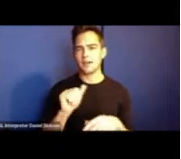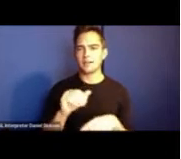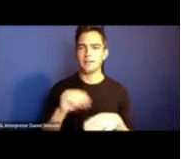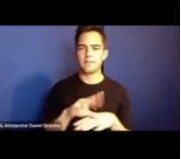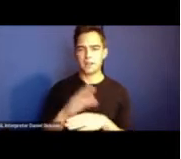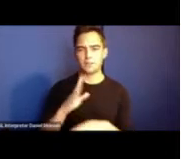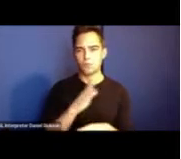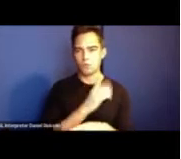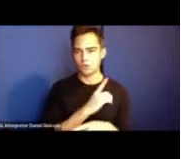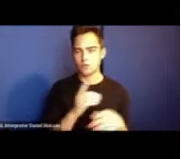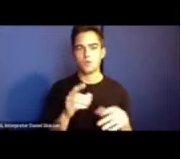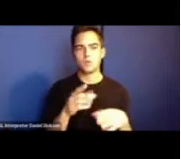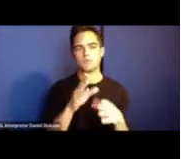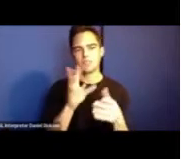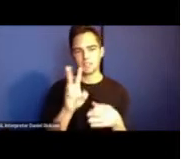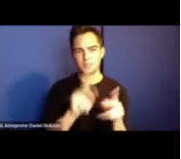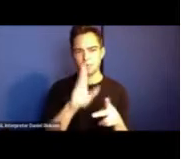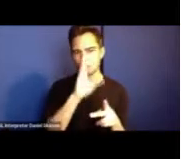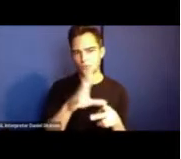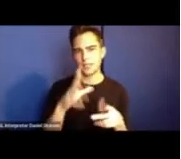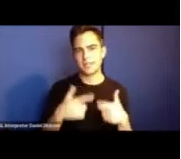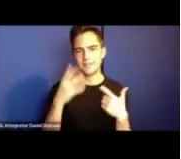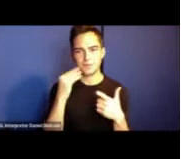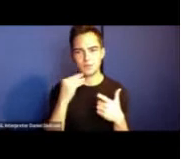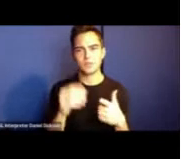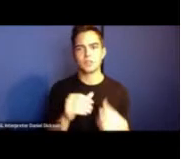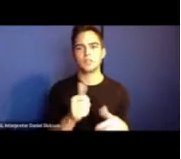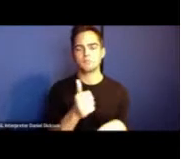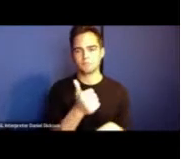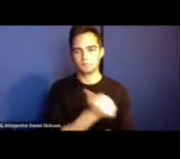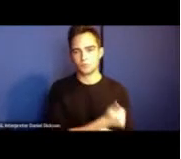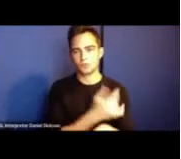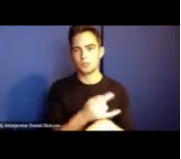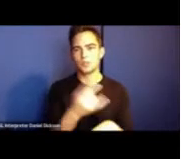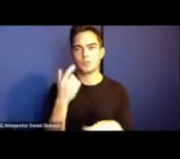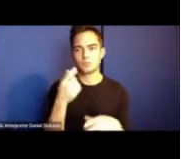direct lived experience in mental health and substance use disorders. The council acts in